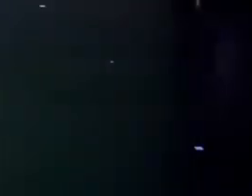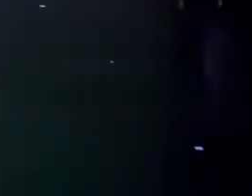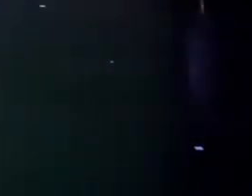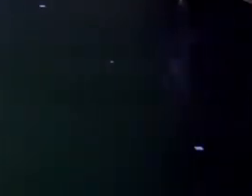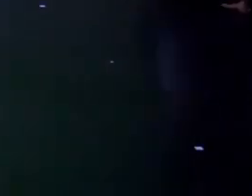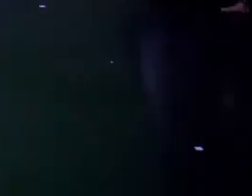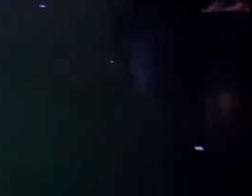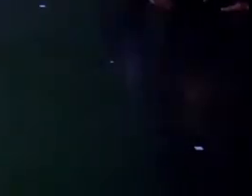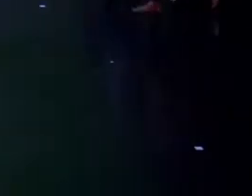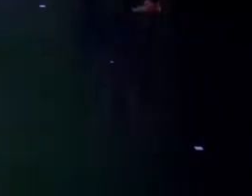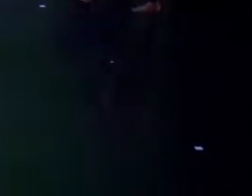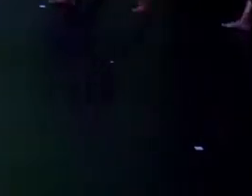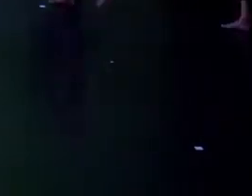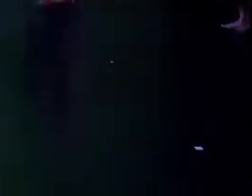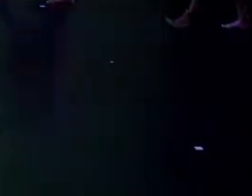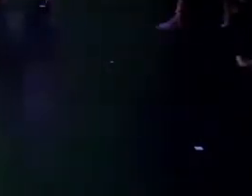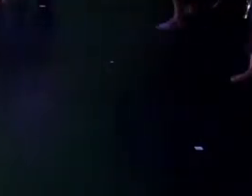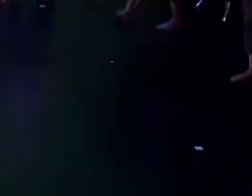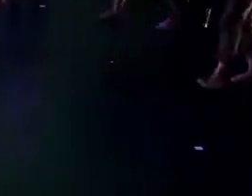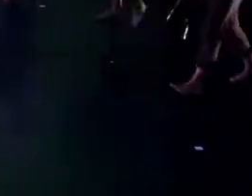(drums playing)